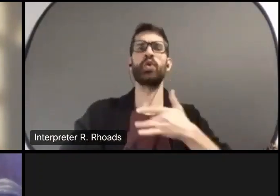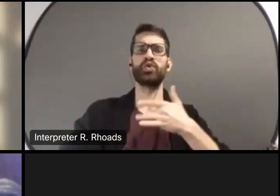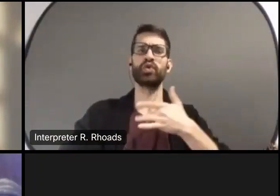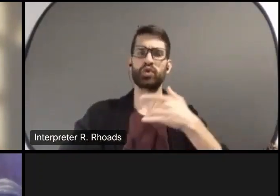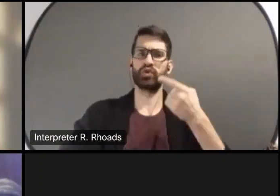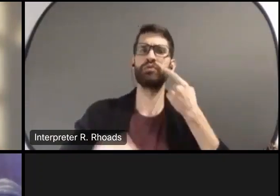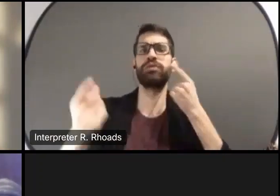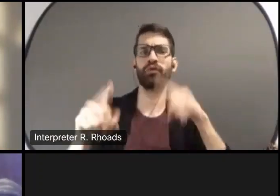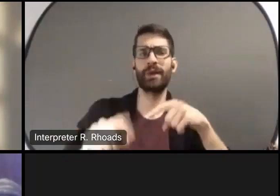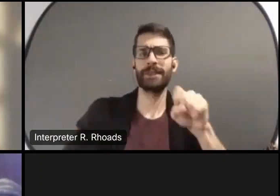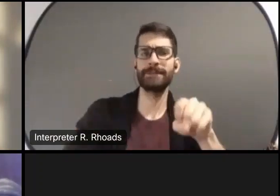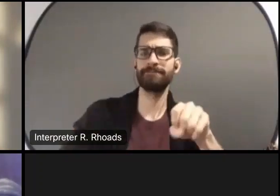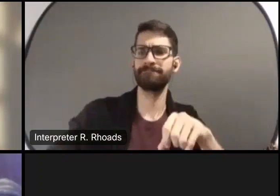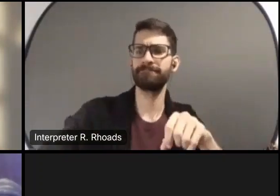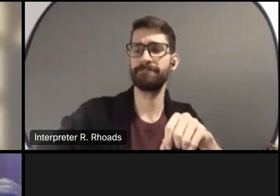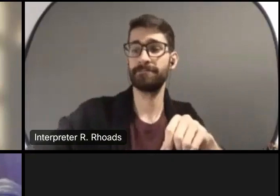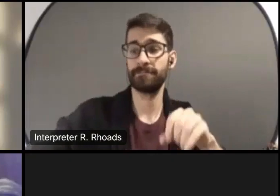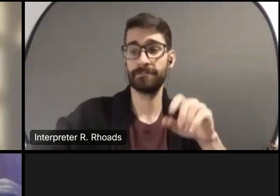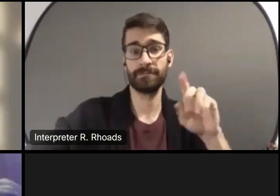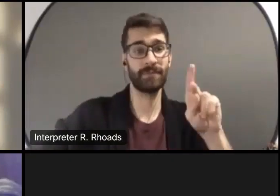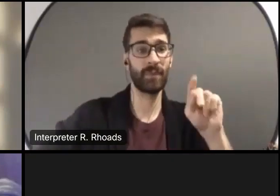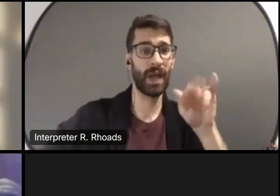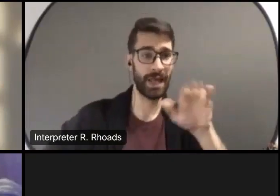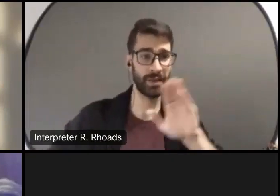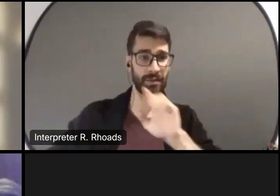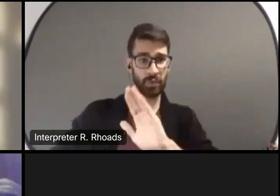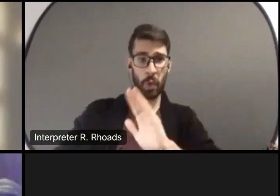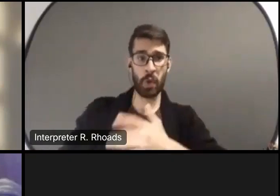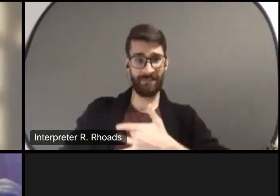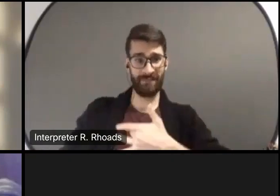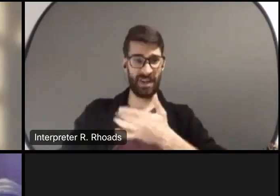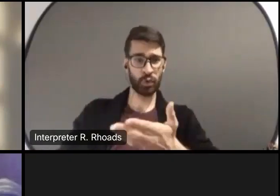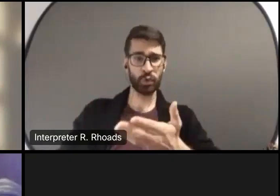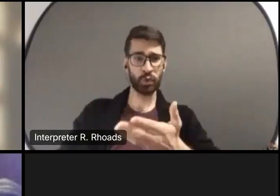Kathy you may disagree with me, but I don't think there's a requirement per se to have an office.